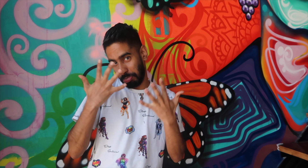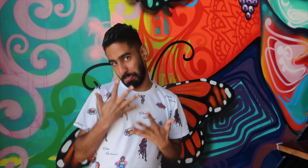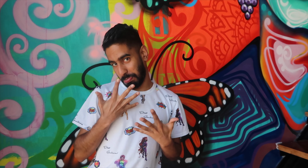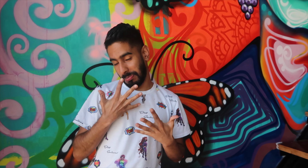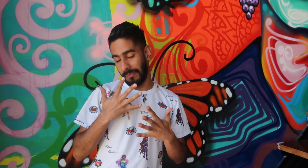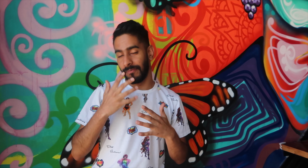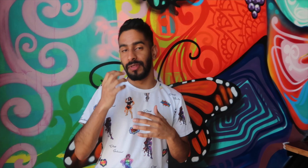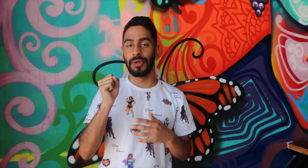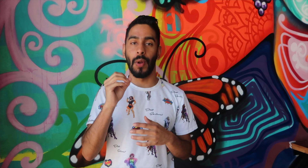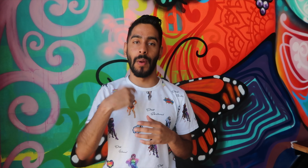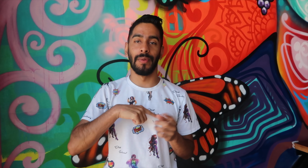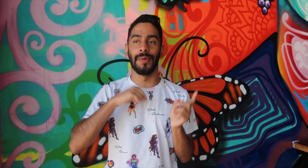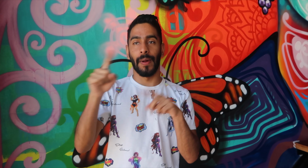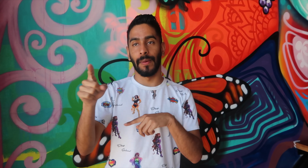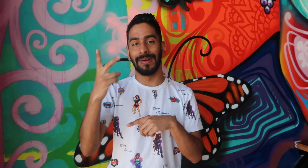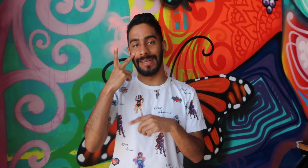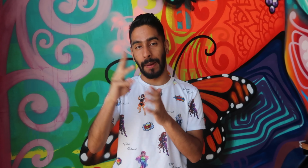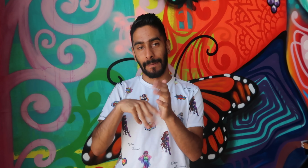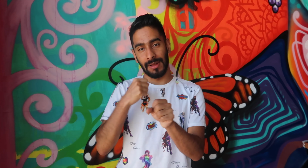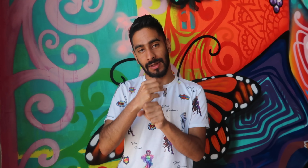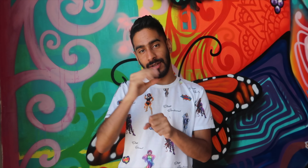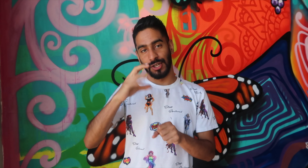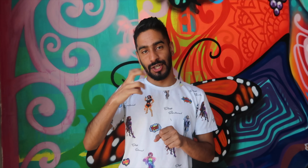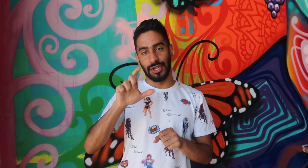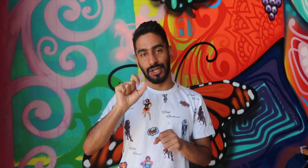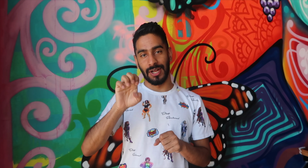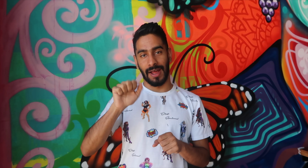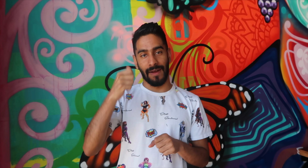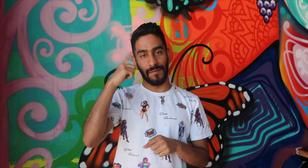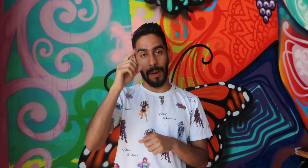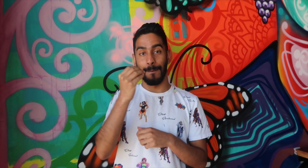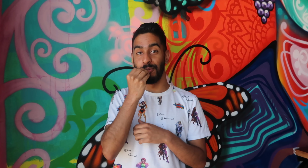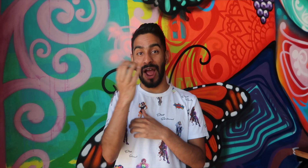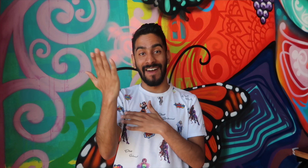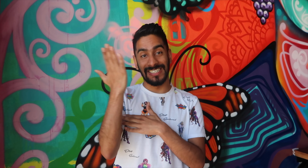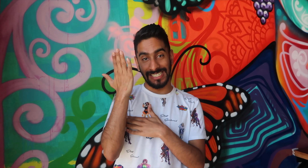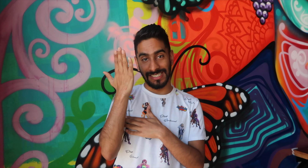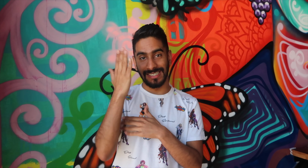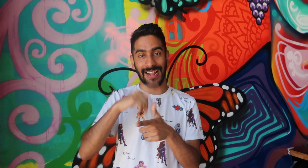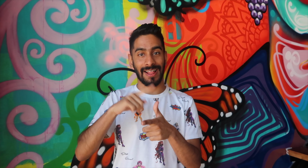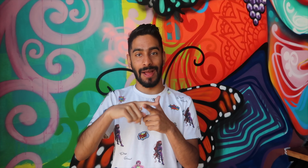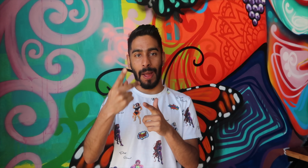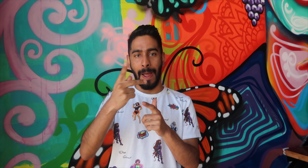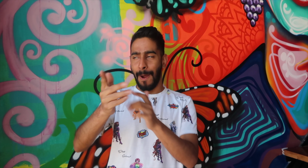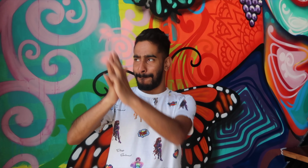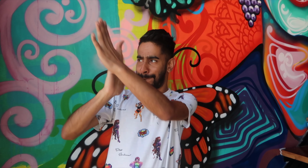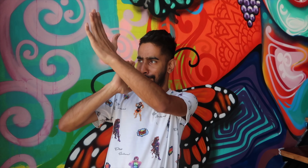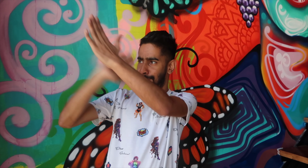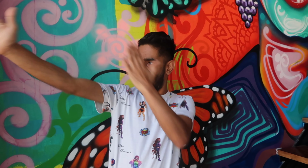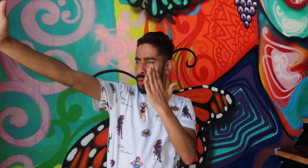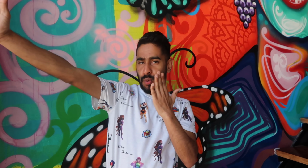It's so sad. So, we are going to see Miguel and Chelsea for breakfast. Then, we are out of here!